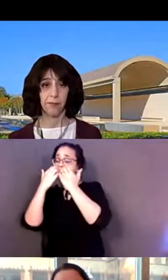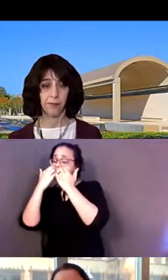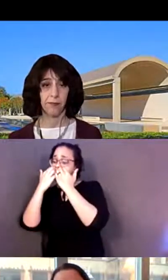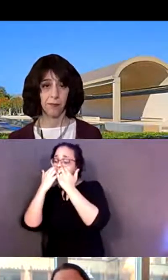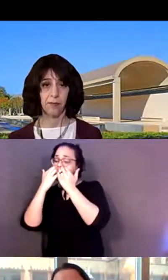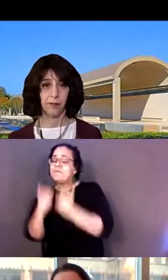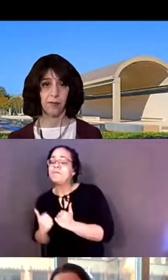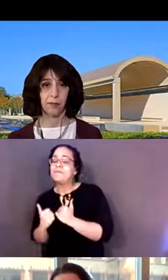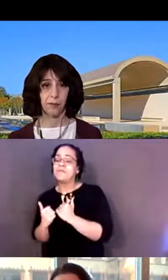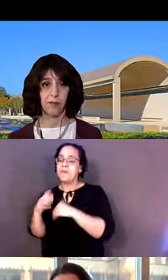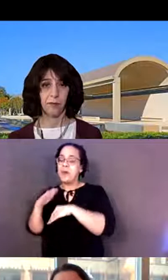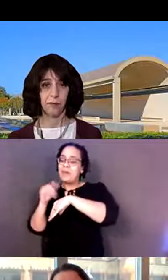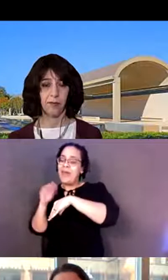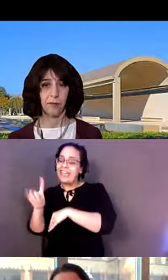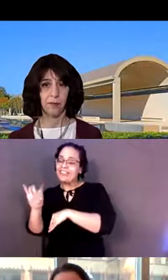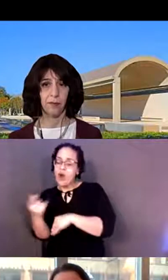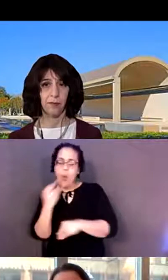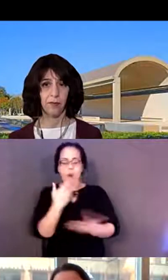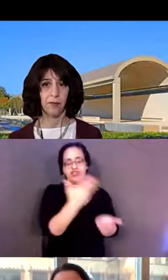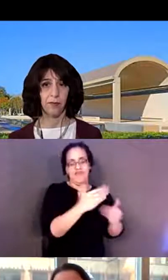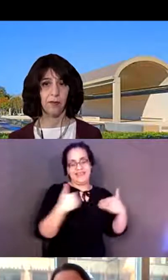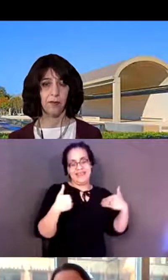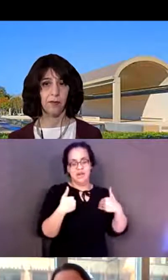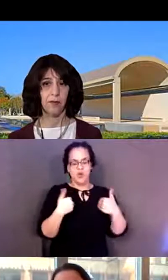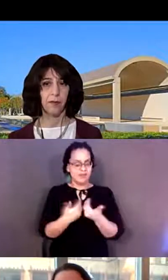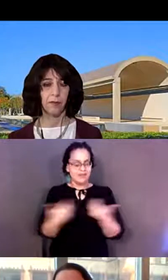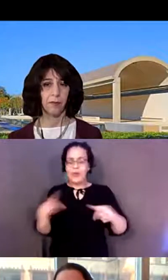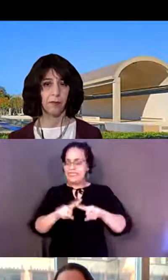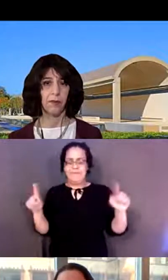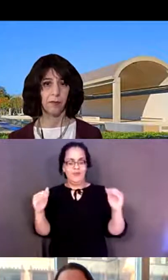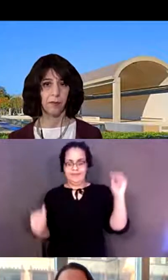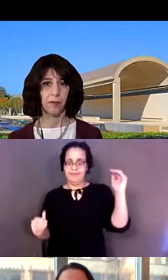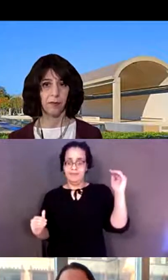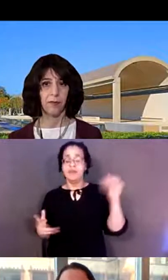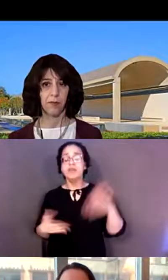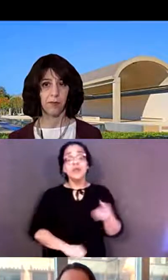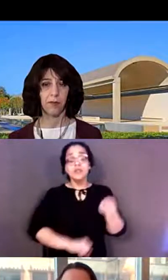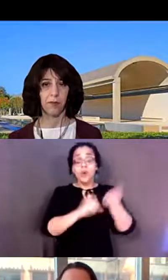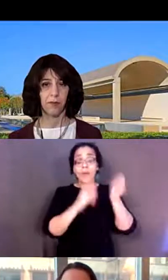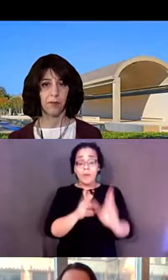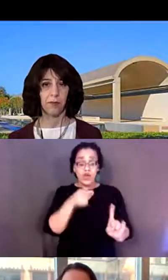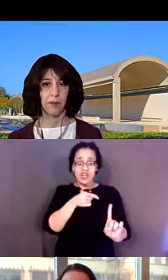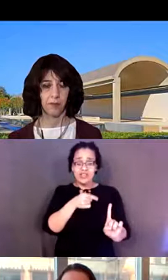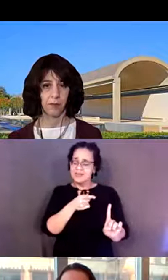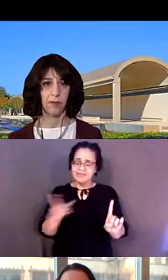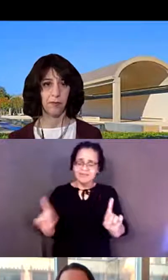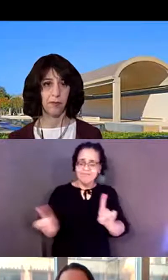Those entities do separate functions and what a support person does is it helps a